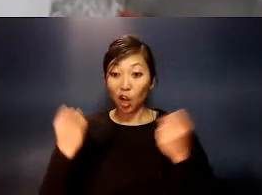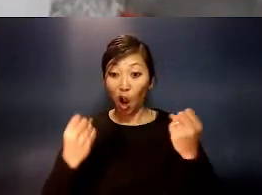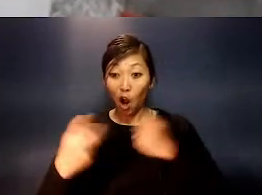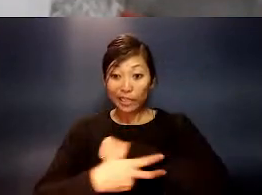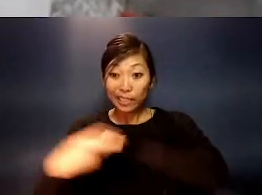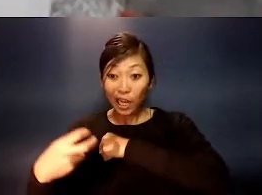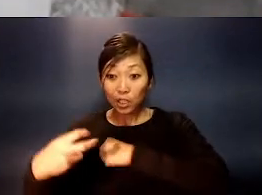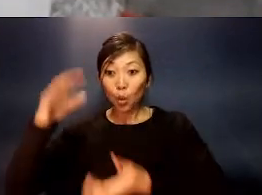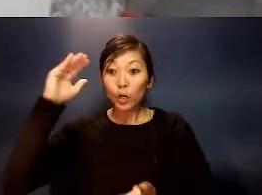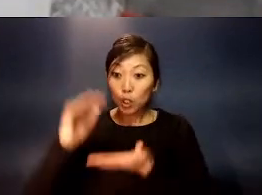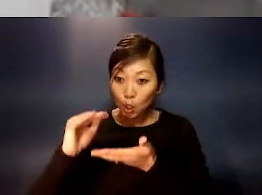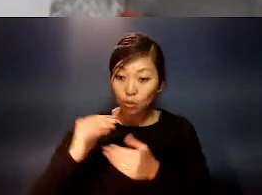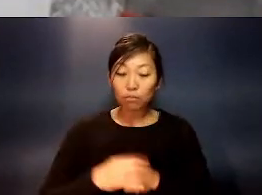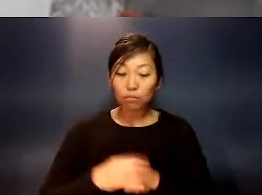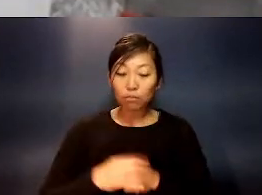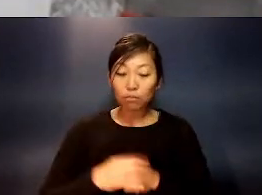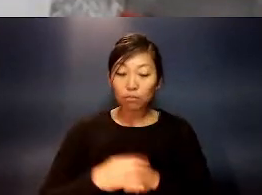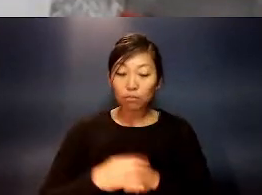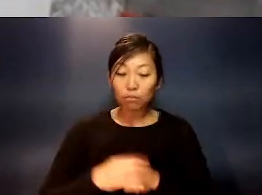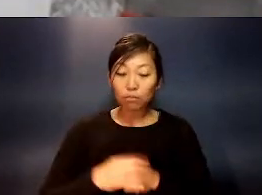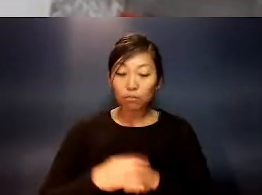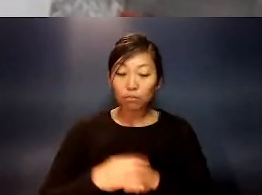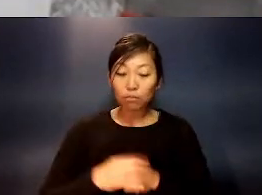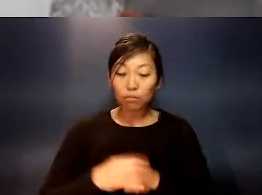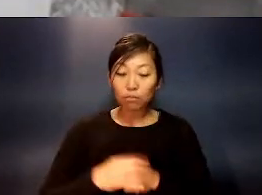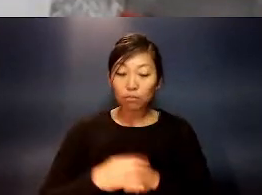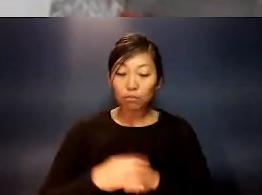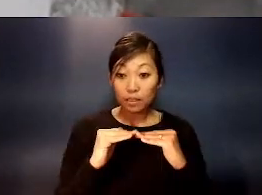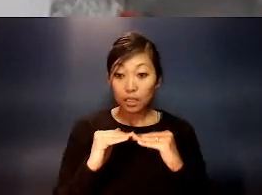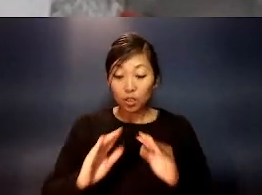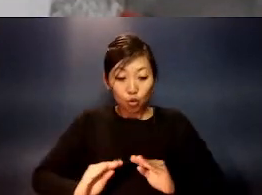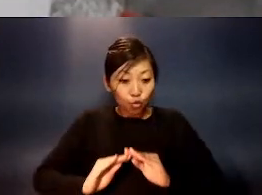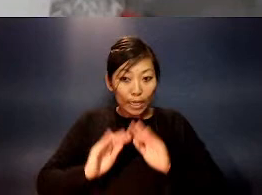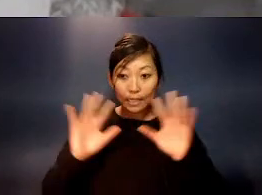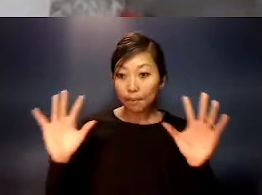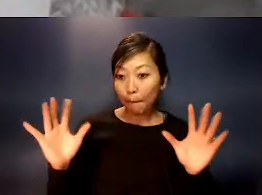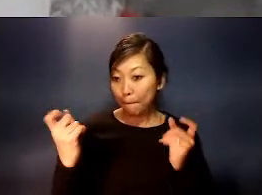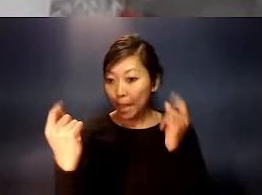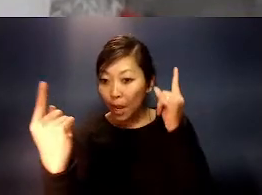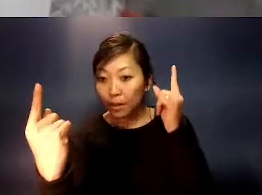AND JUST REALLY THANK YOU EVERYONE ELSE FOR THEIR COMMENTS. ≫ COUNCIL PRESIDENT BENDER: COUNCIL MEMBER GORDON.